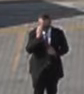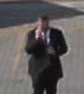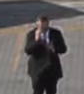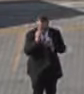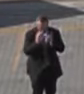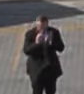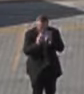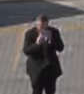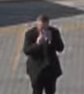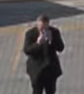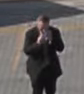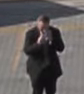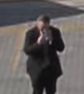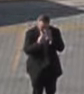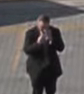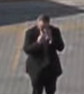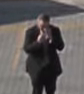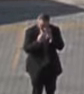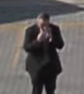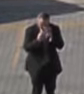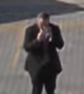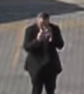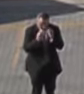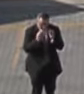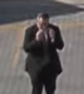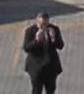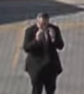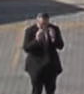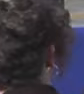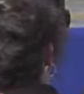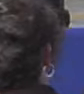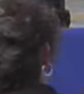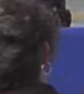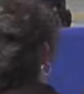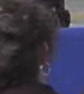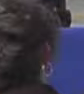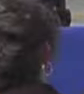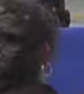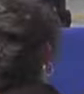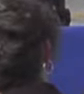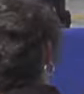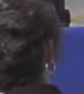who are part of this great port operation. And thank you to President Biden